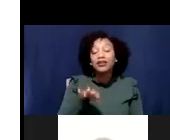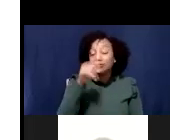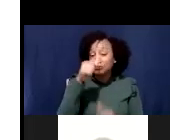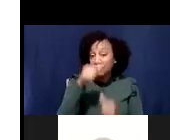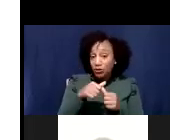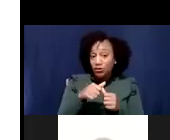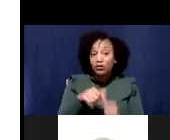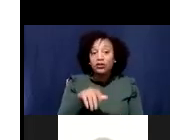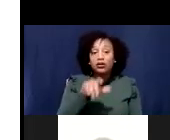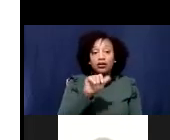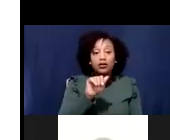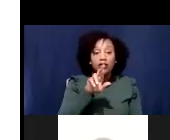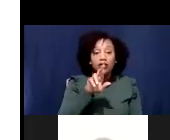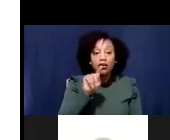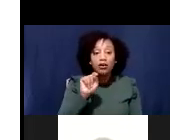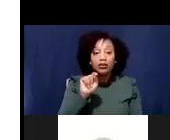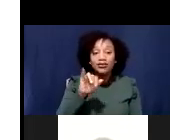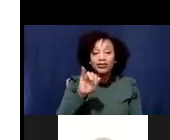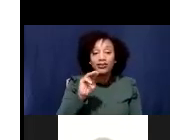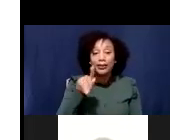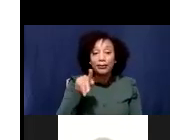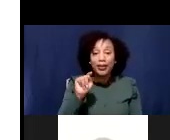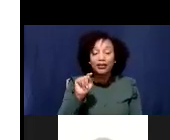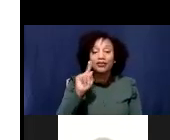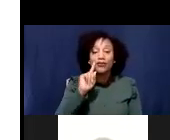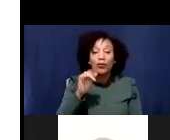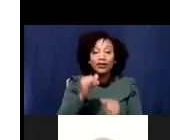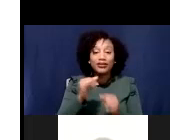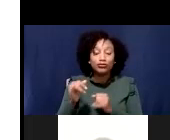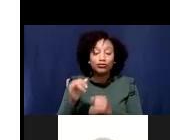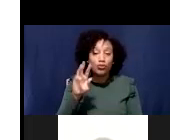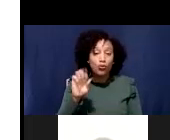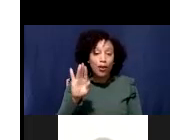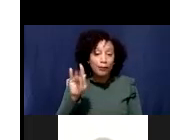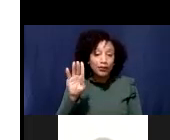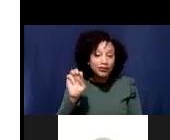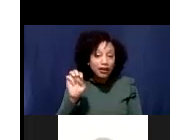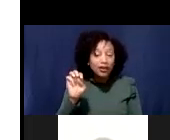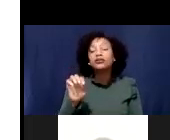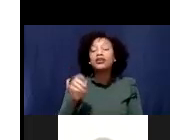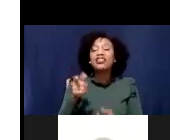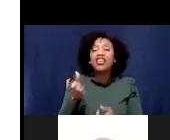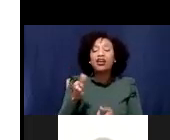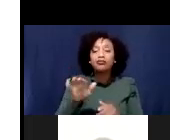to the Arts Impact for Individuals website to request a one-on-one meeting or a phone call